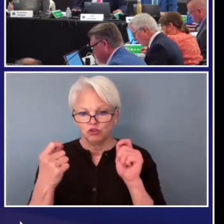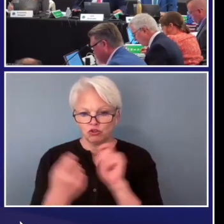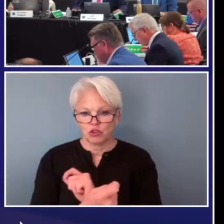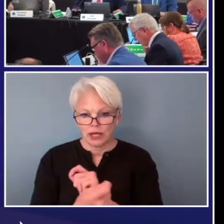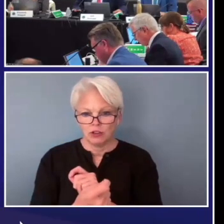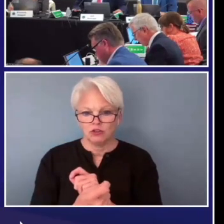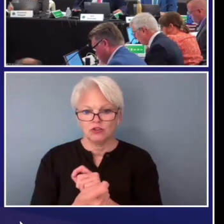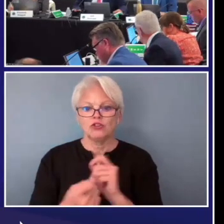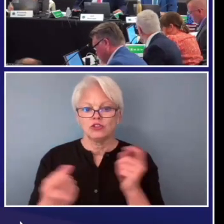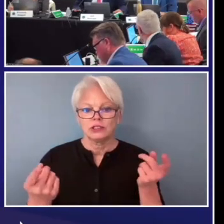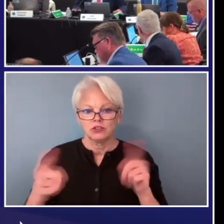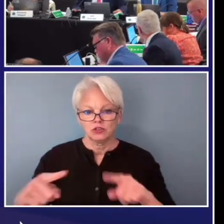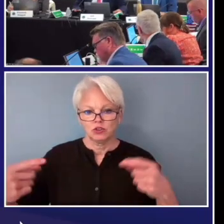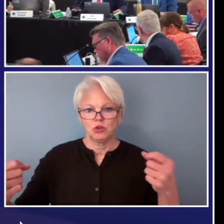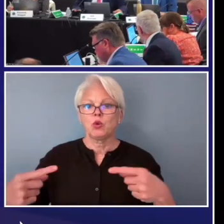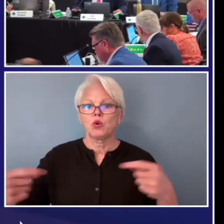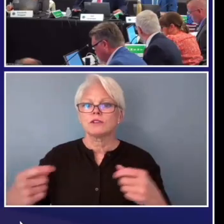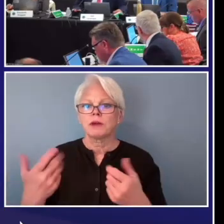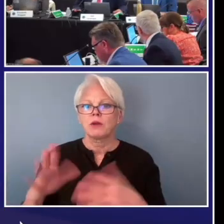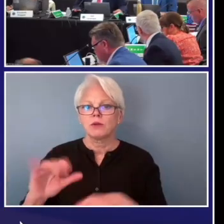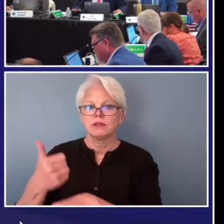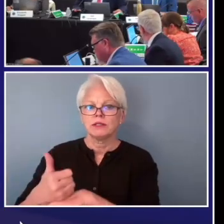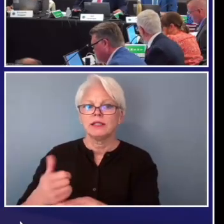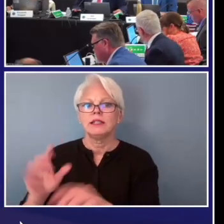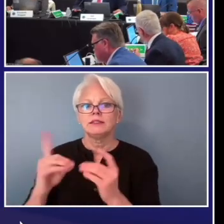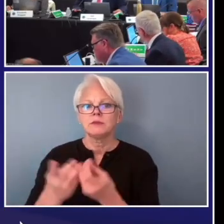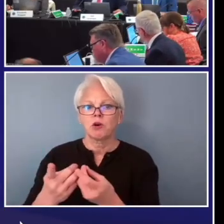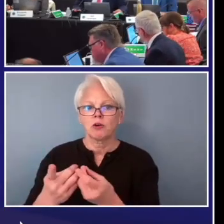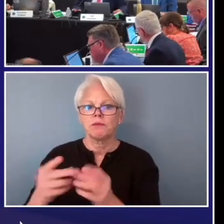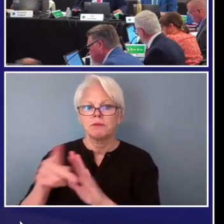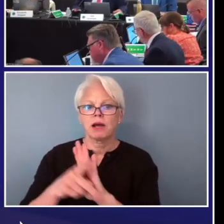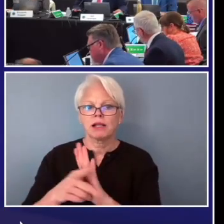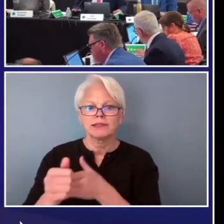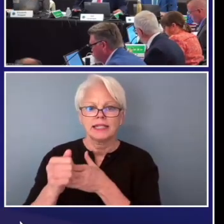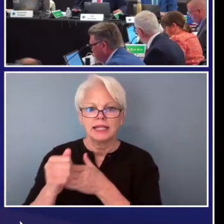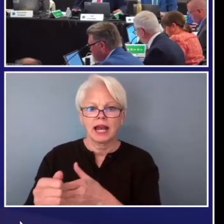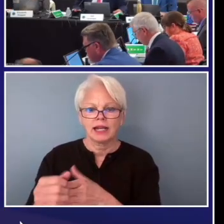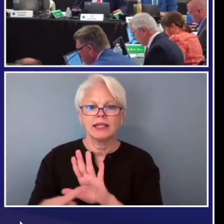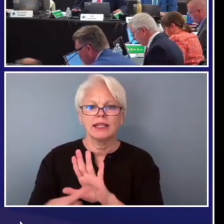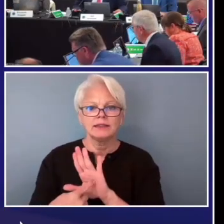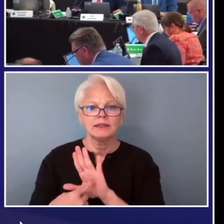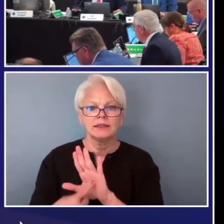to existing department policy guidance, which is reflected um, in uh,